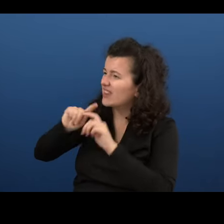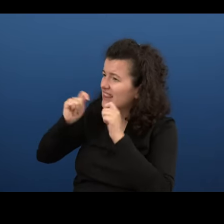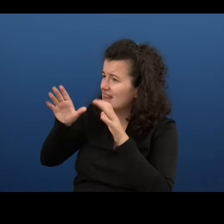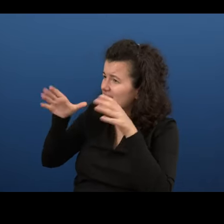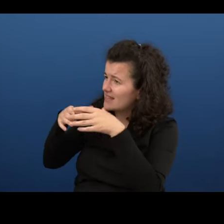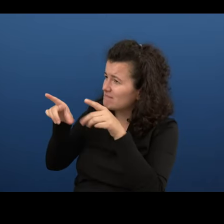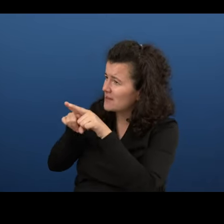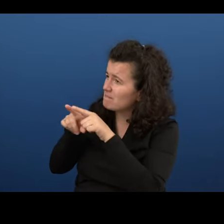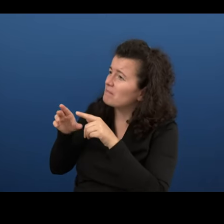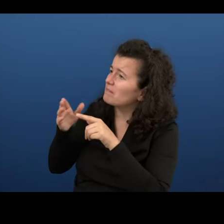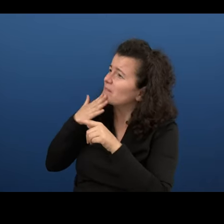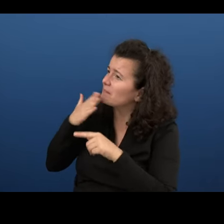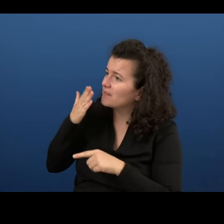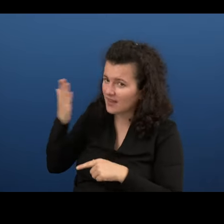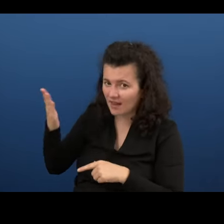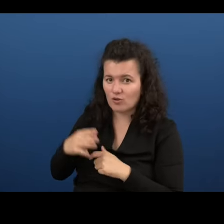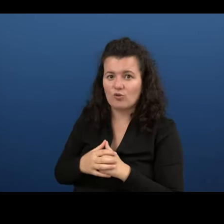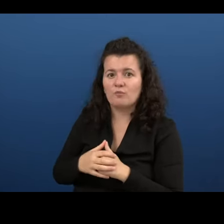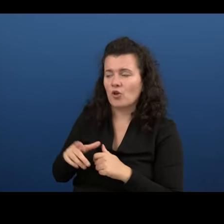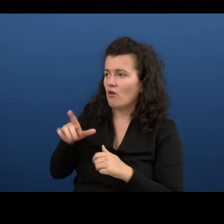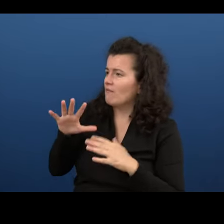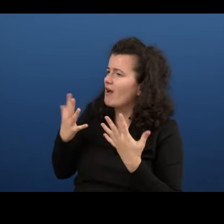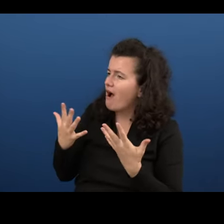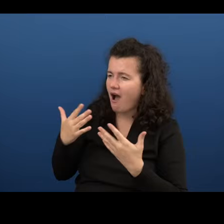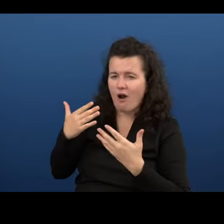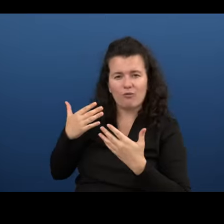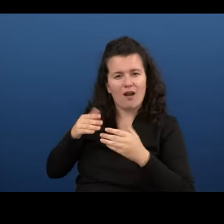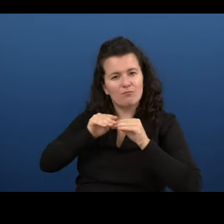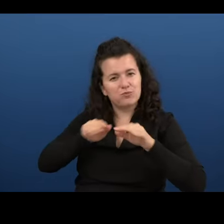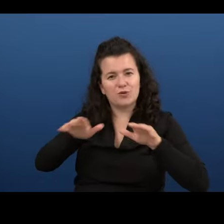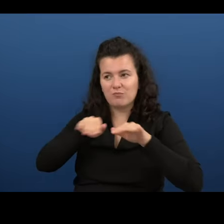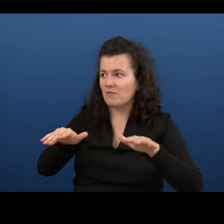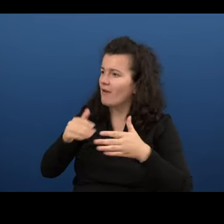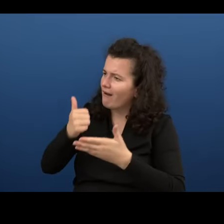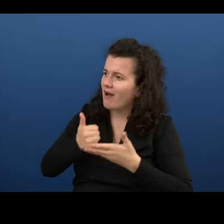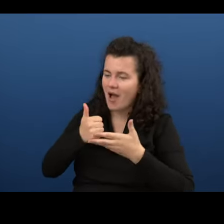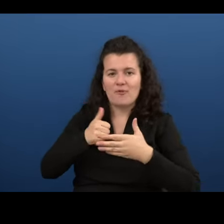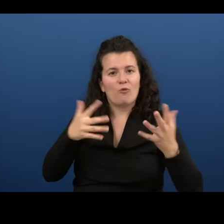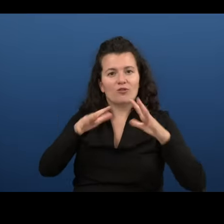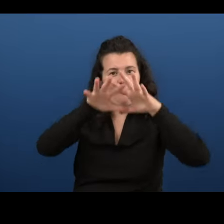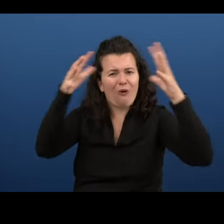they've afforded to both the global community 14:40:14 and to Africa, in particular, and